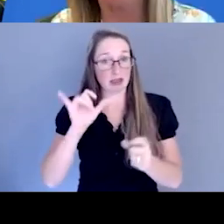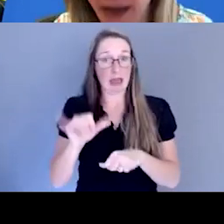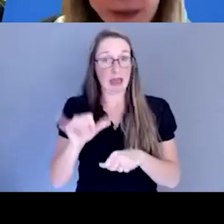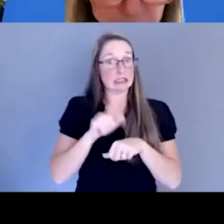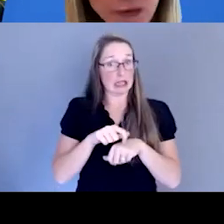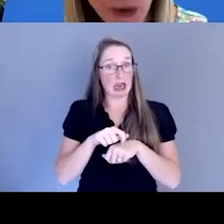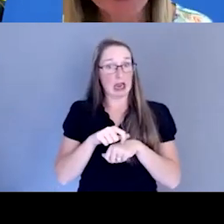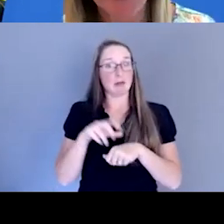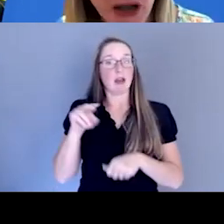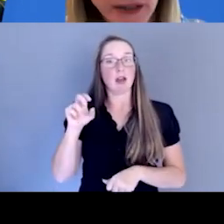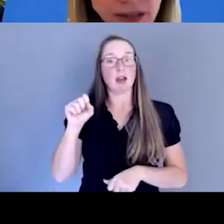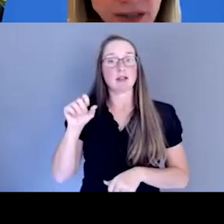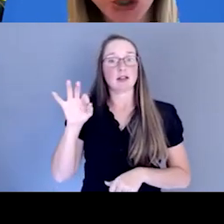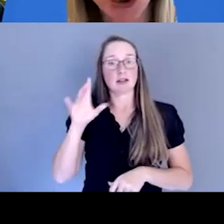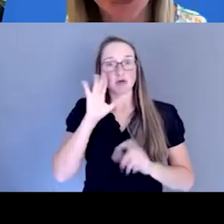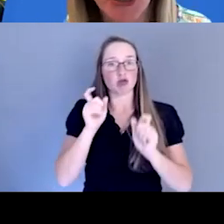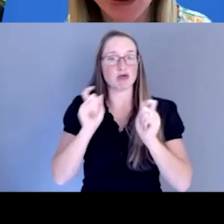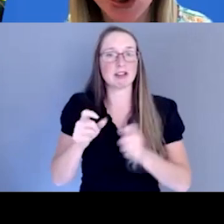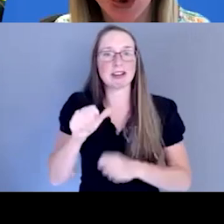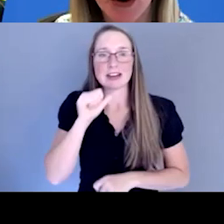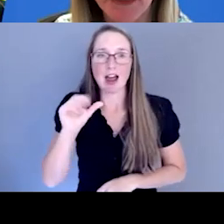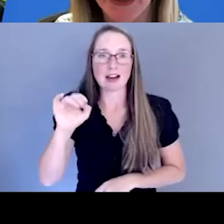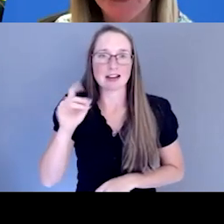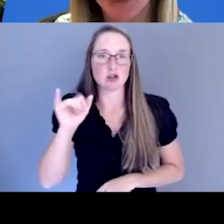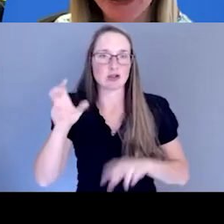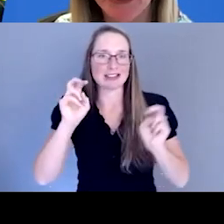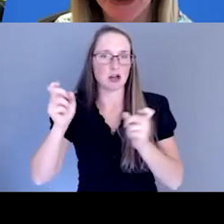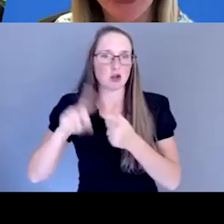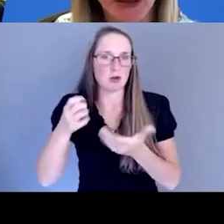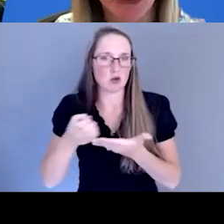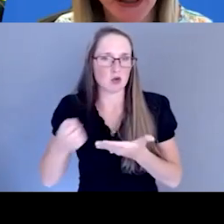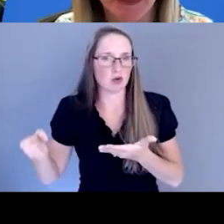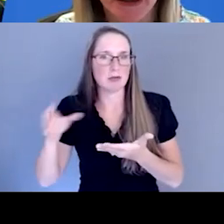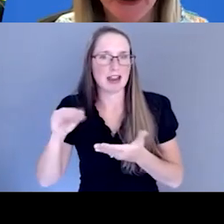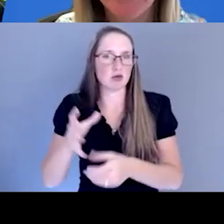NSF grants the unconditional title to equipment in the recipient or sub-recipient.